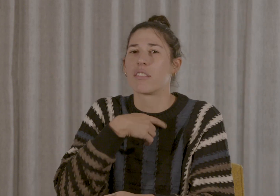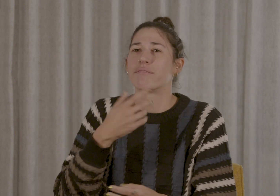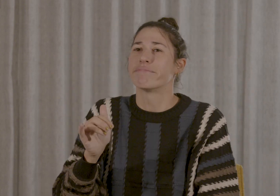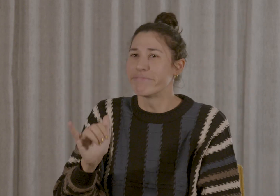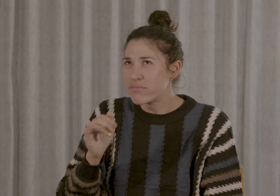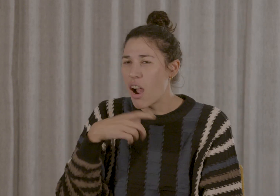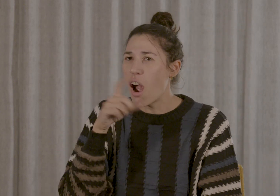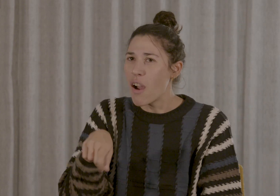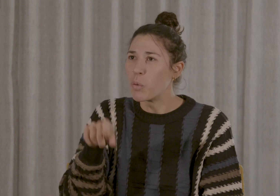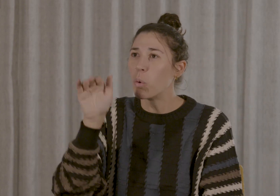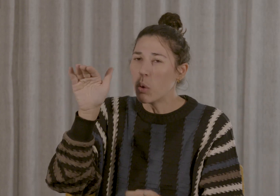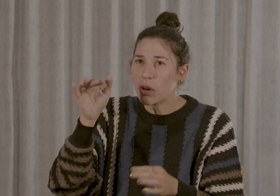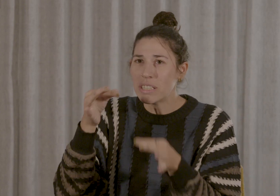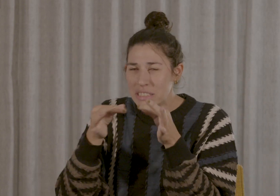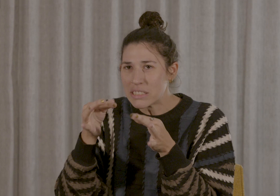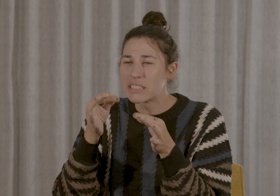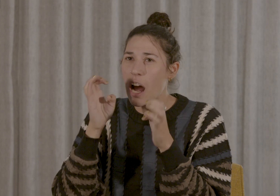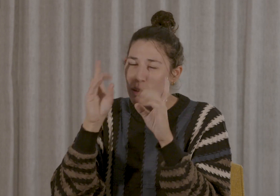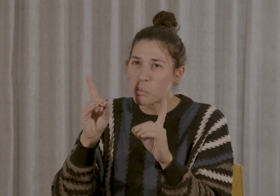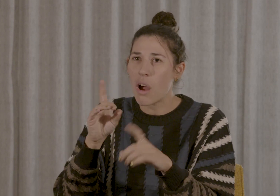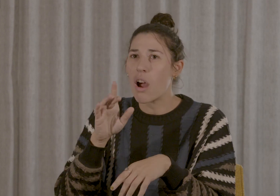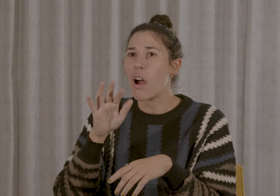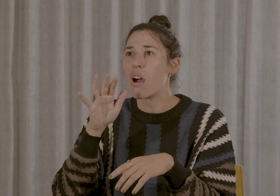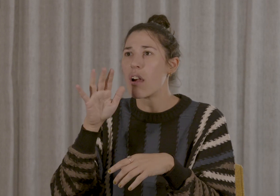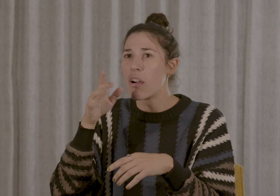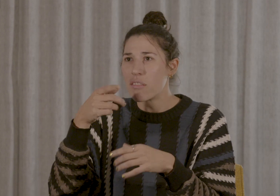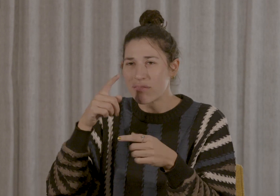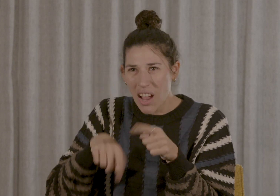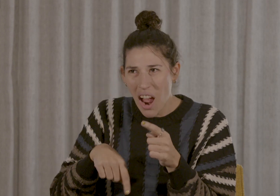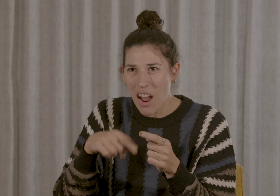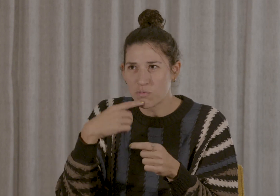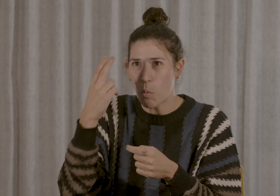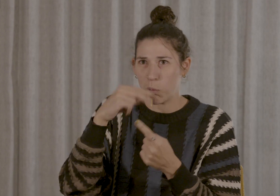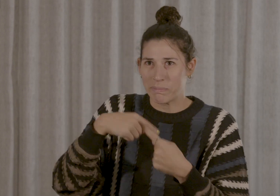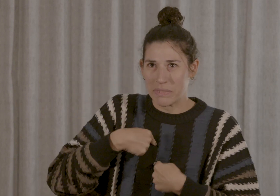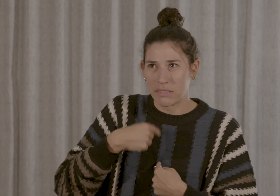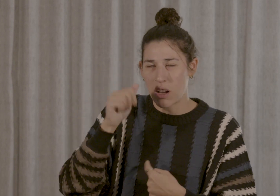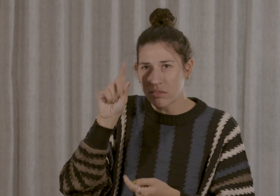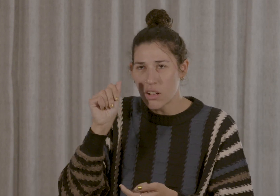or they would try to put the blame elsewhere. So I had to educate them, explaining I can't be denied my ADA rights.